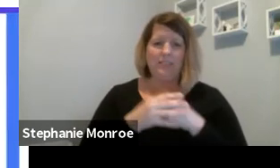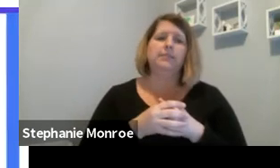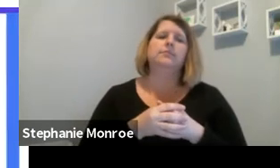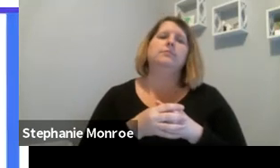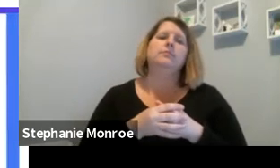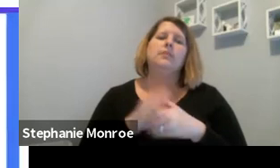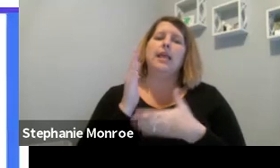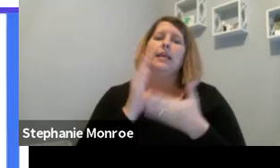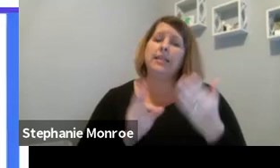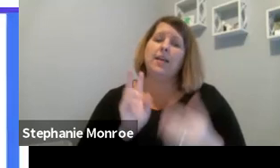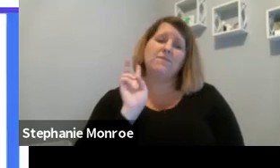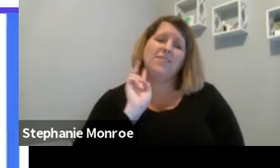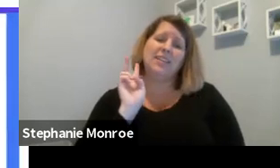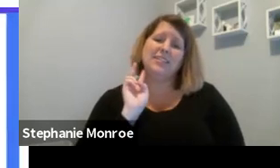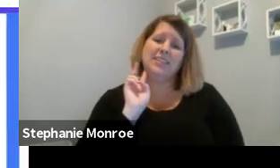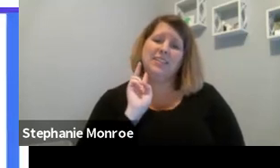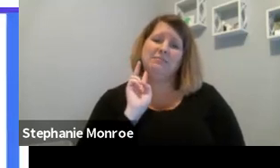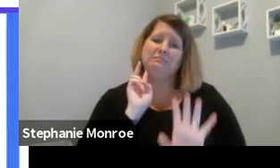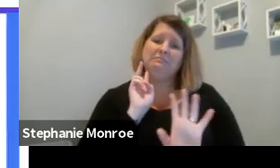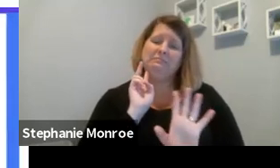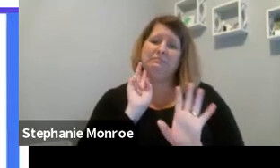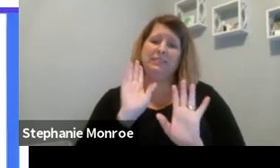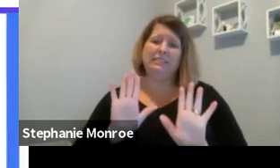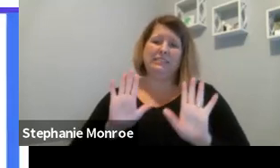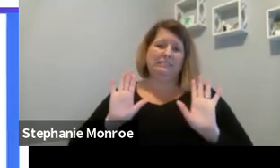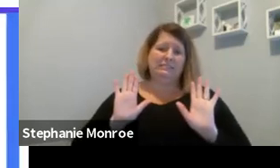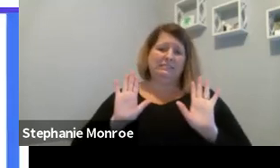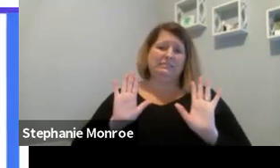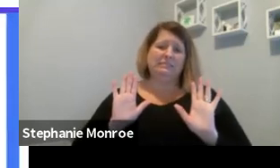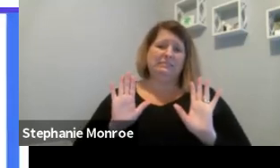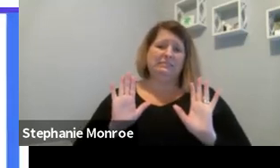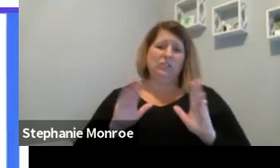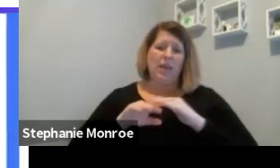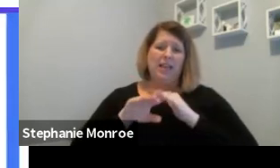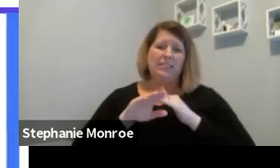Some victims are going to be reluctant to access services